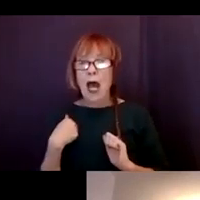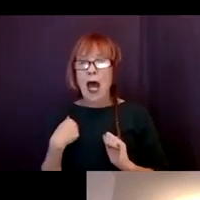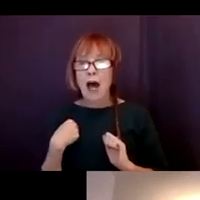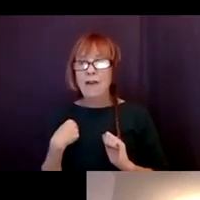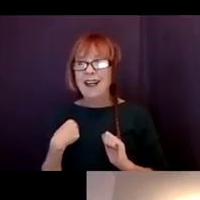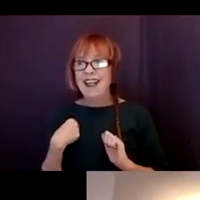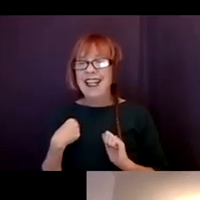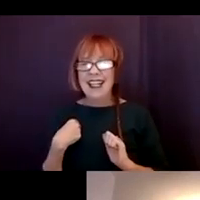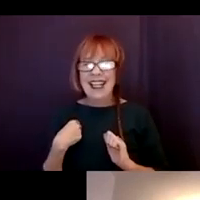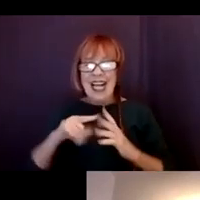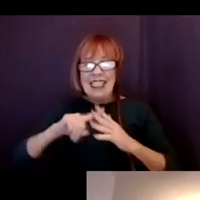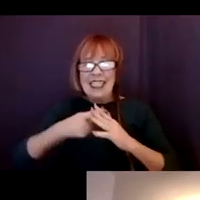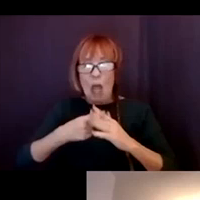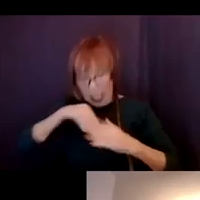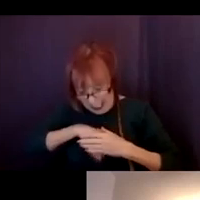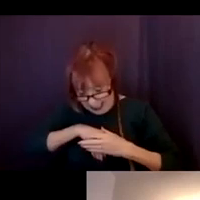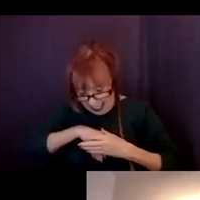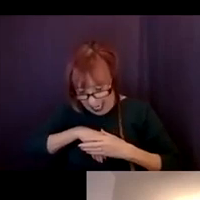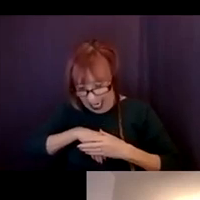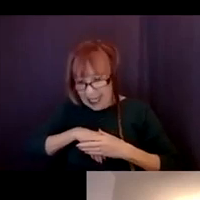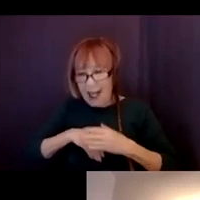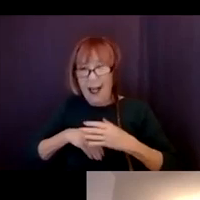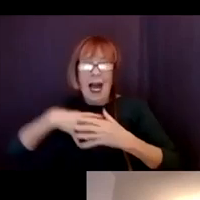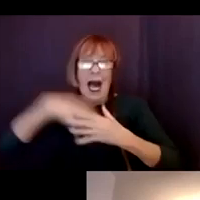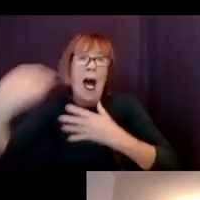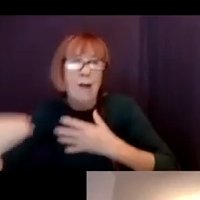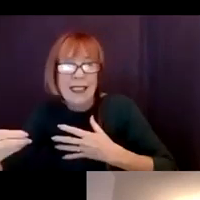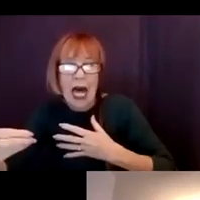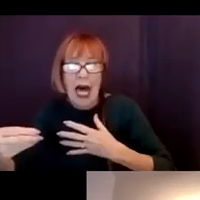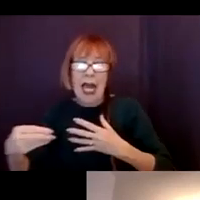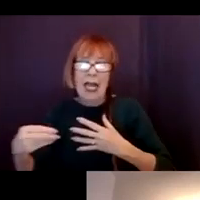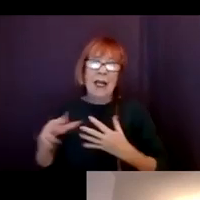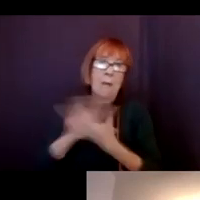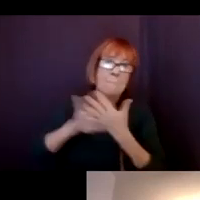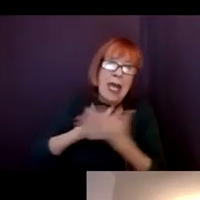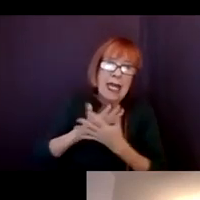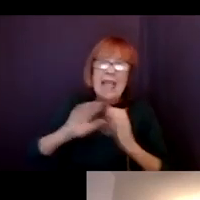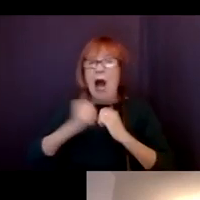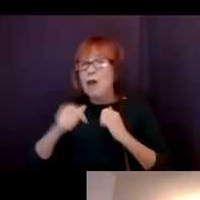the outside, do you do a mix, do you, how do you create your characters?